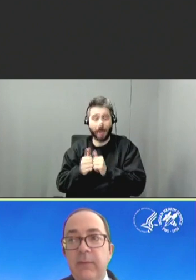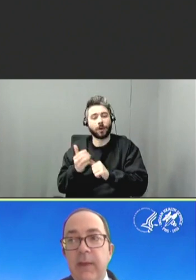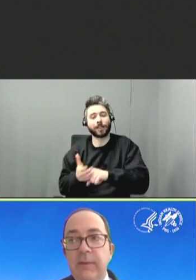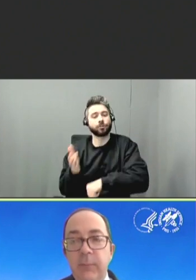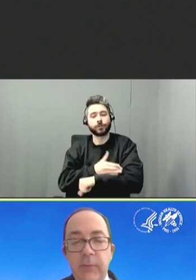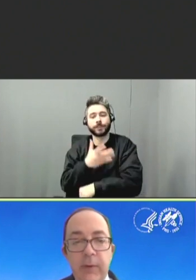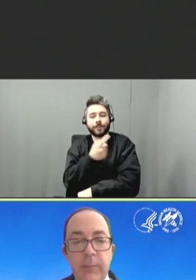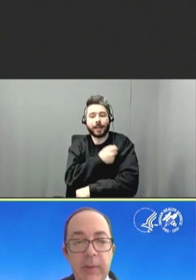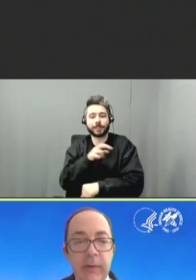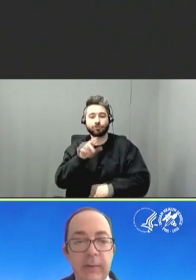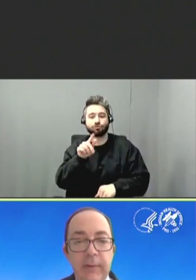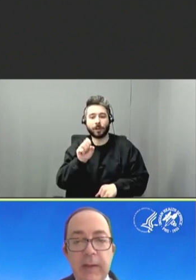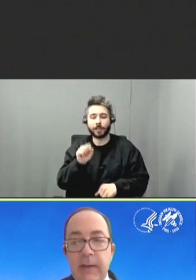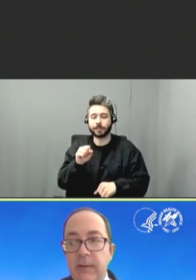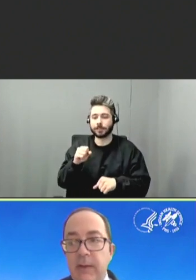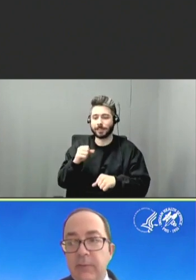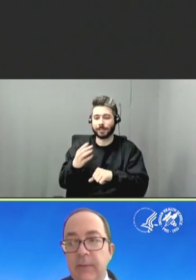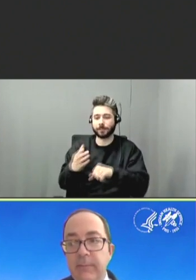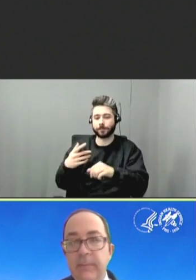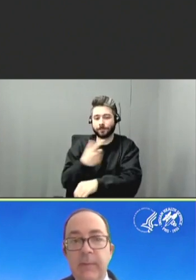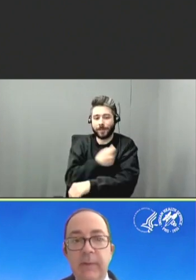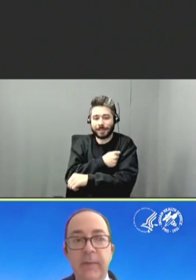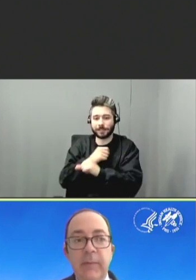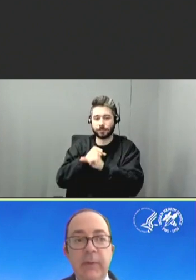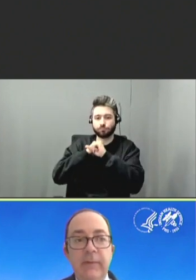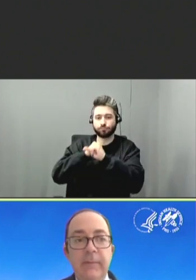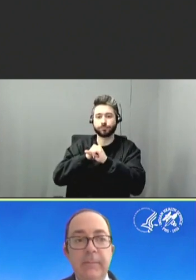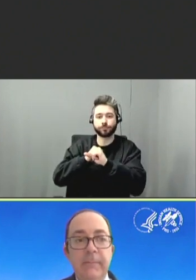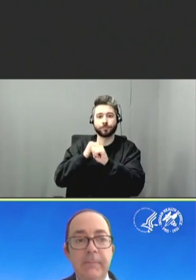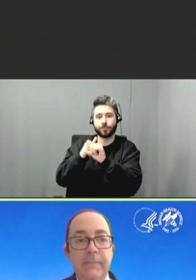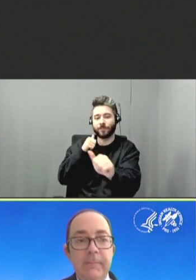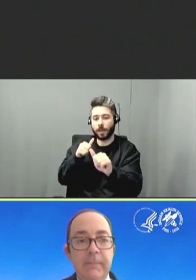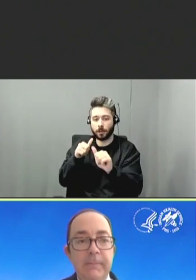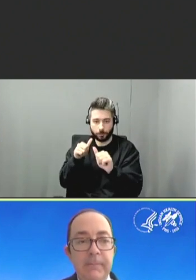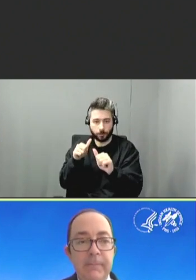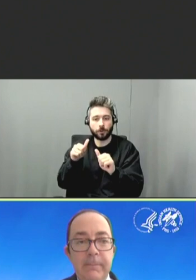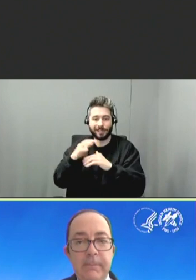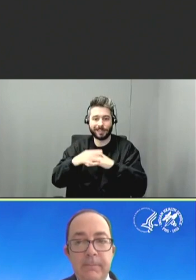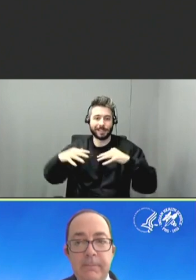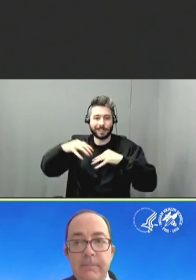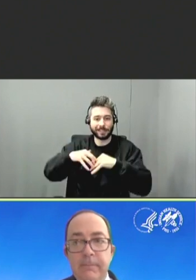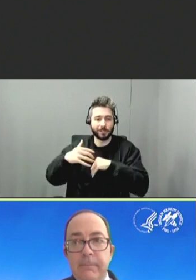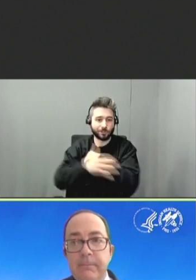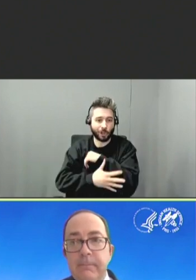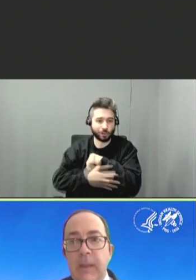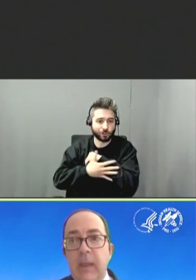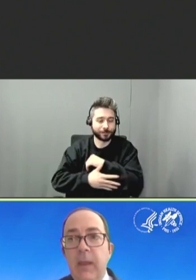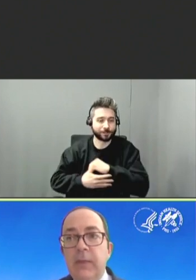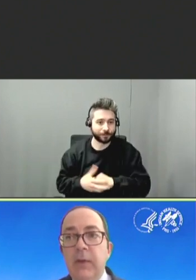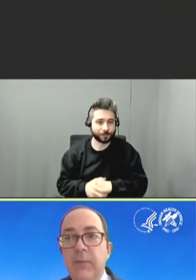vaccine preventable illness in Indian Country. Next slide, please.